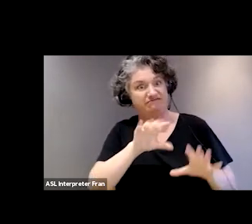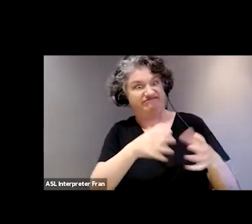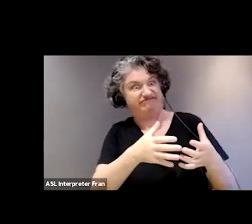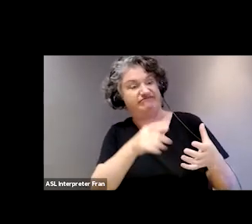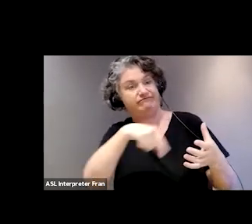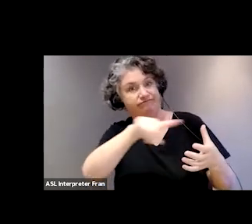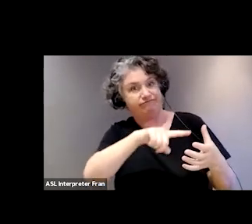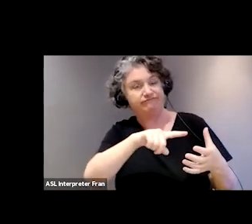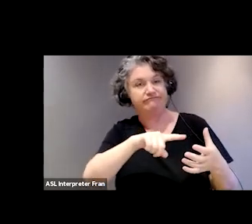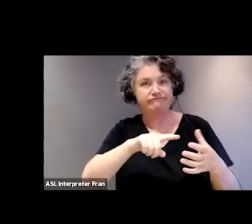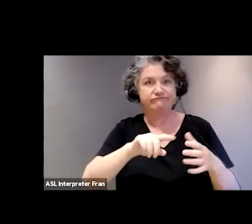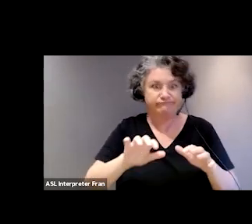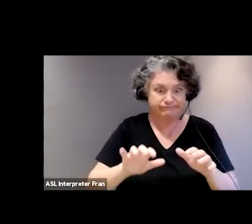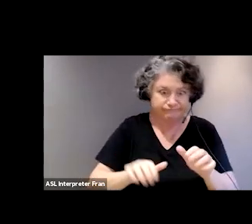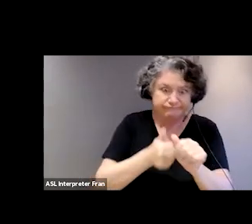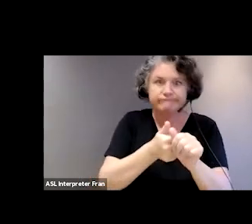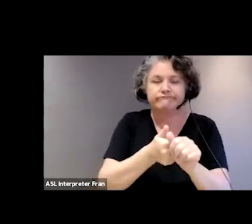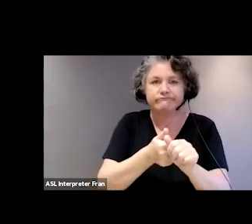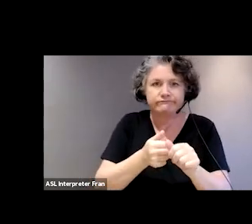a significant backlog.